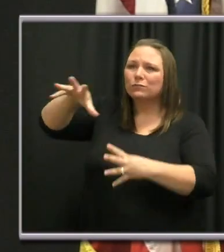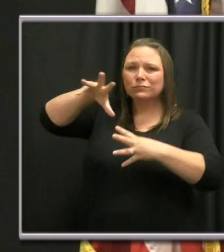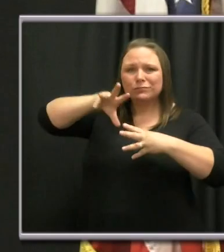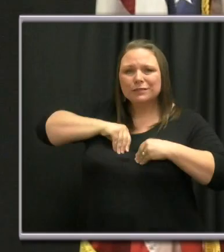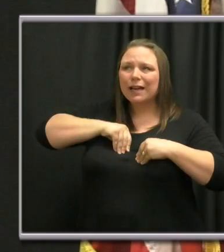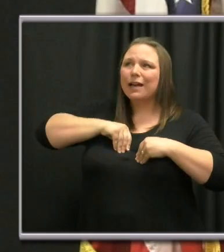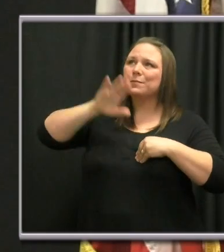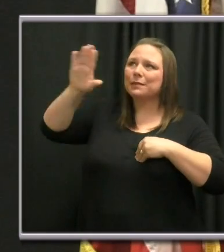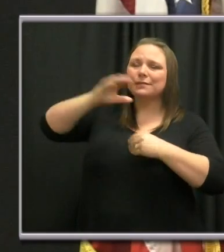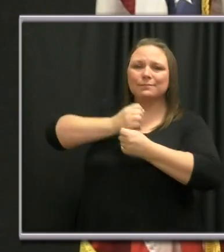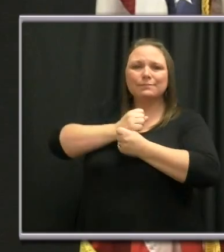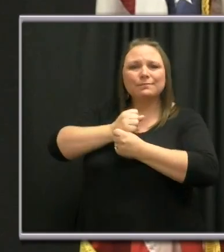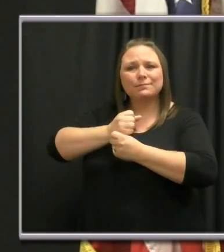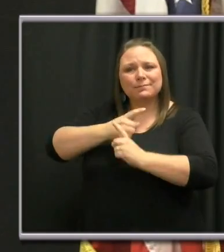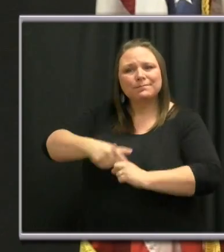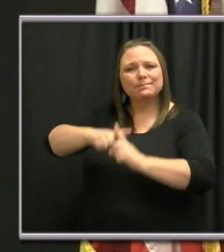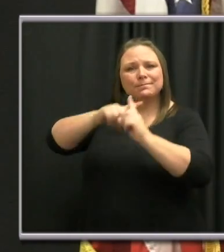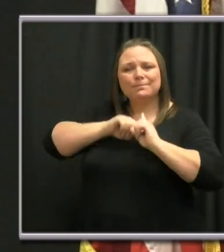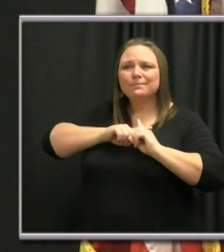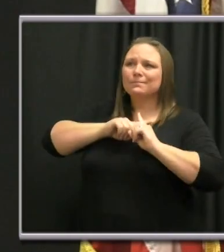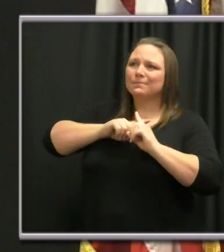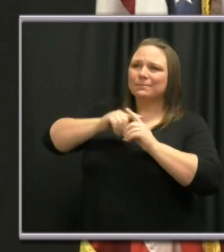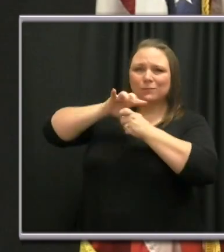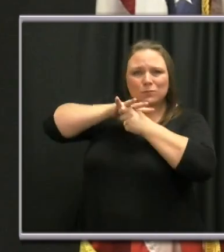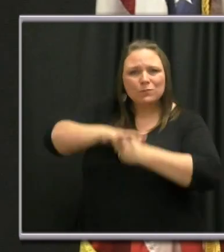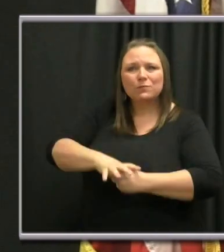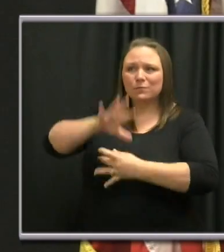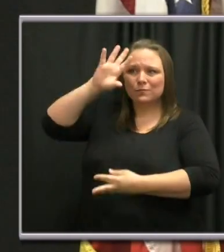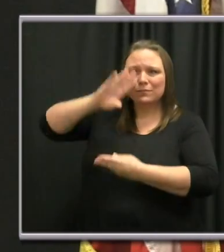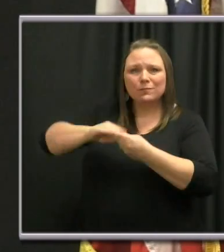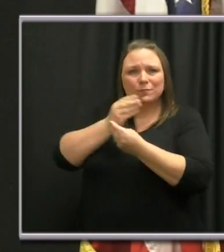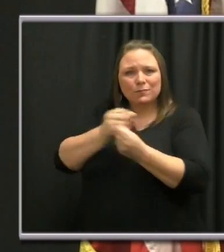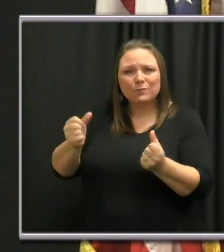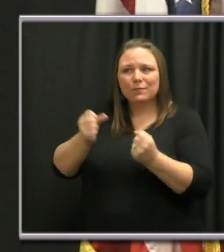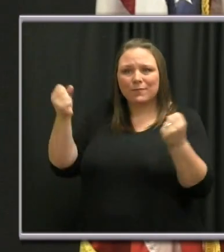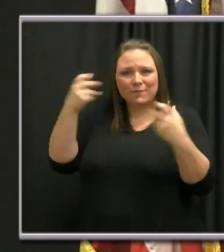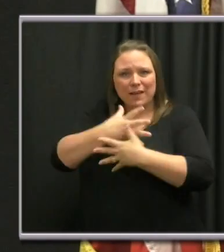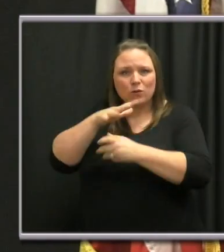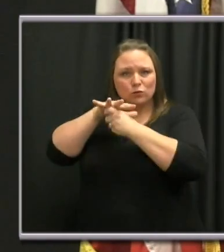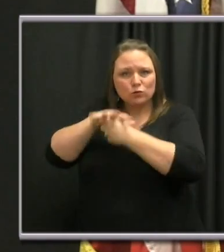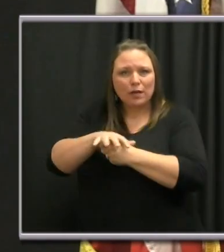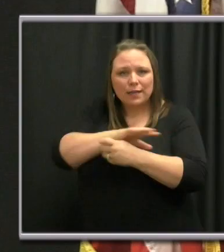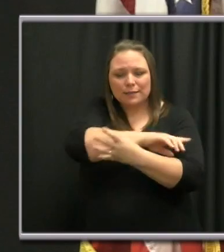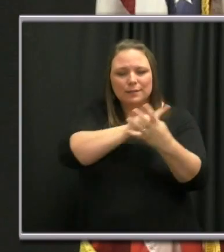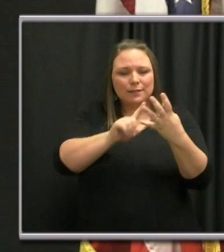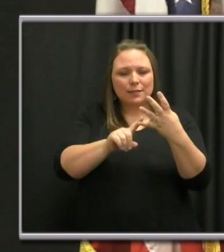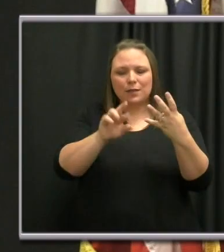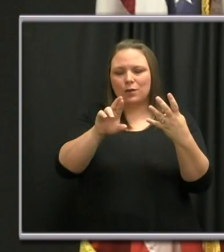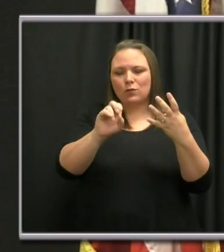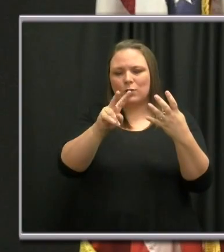UNABASHEDLY TO RECEIVE NEEDED